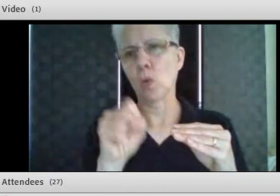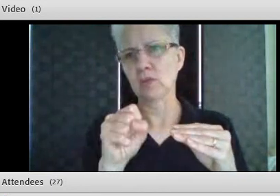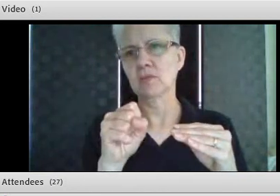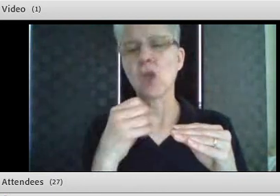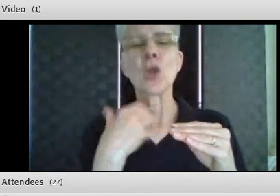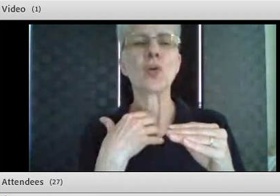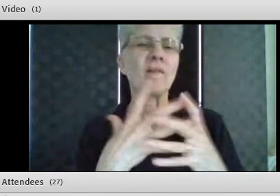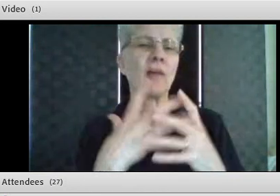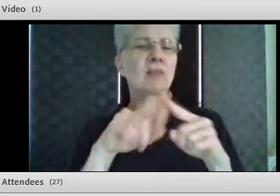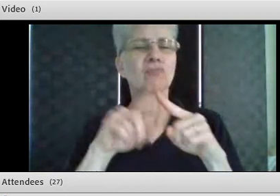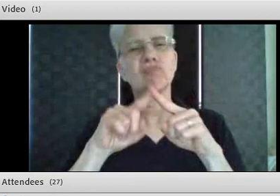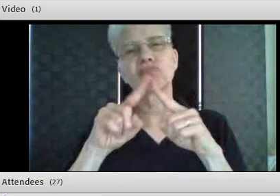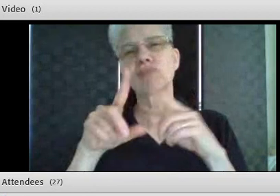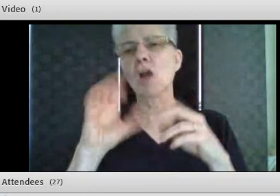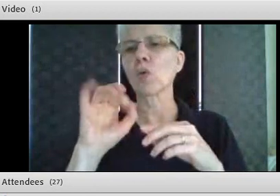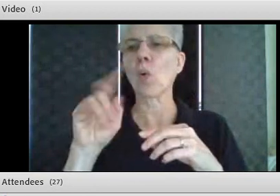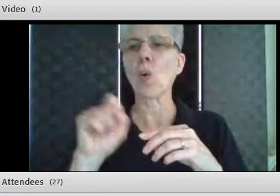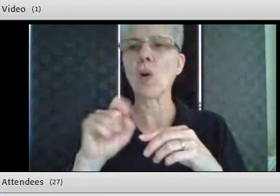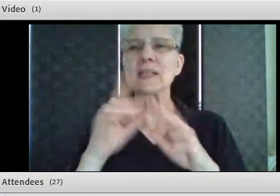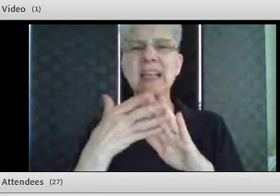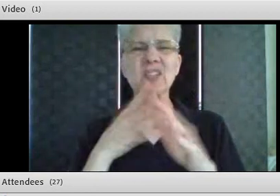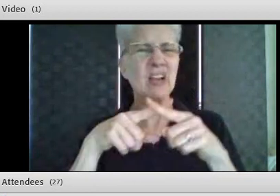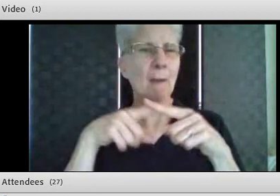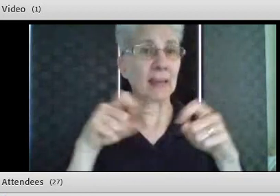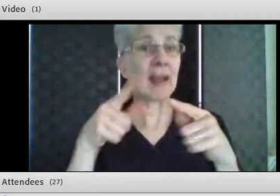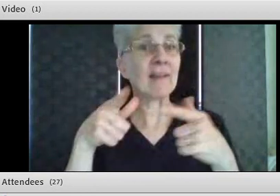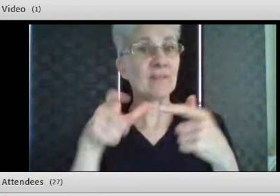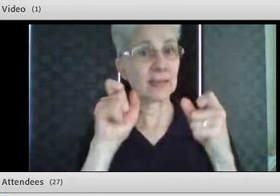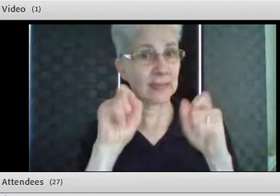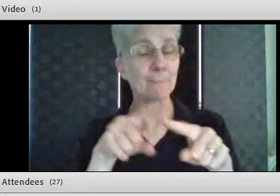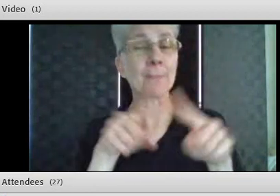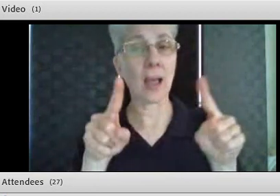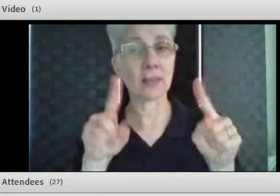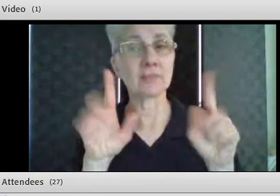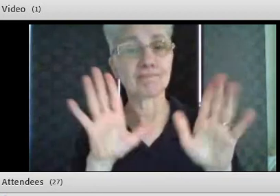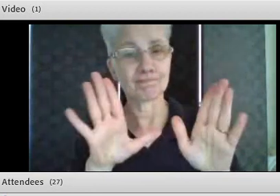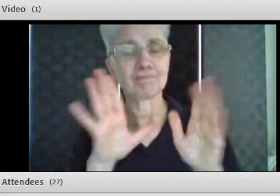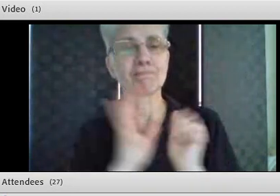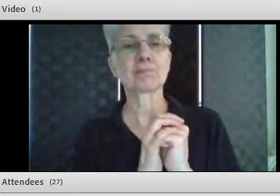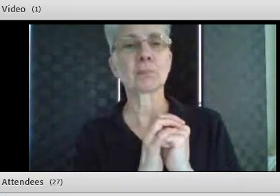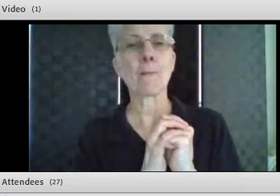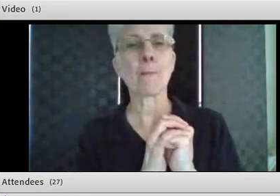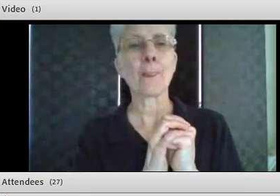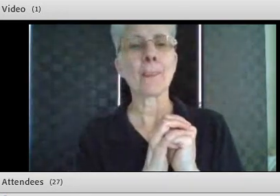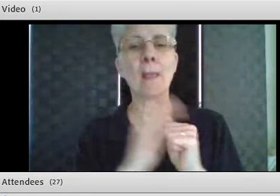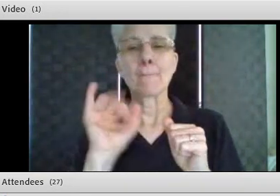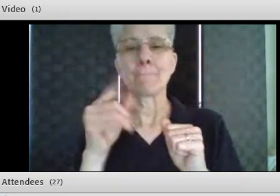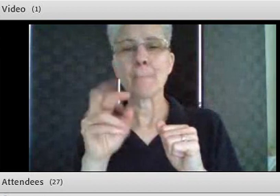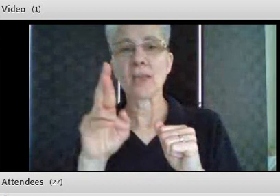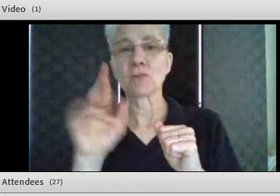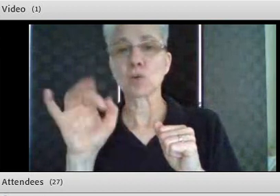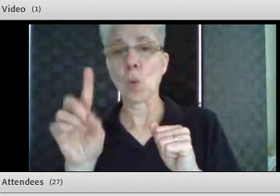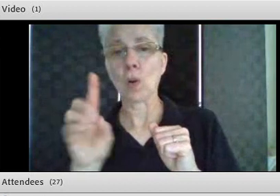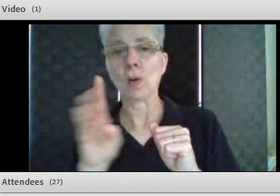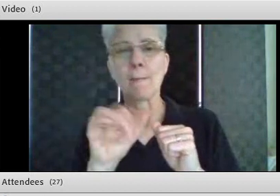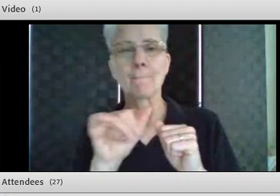and then you can just press the buttons there. So just real quick about chords, you've got a lot of different types of chords,